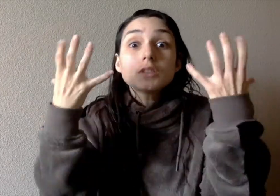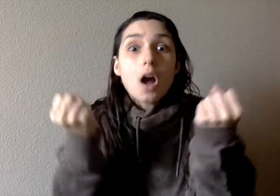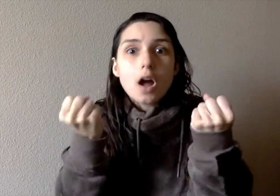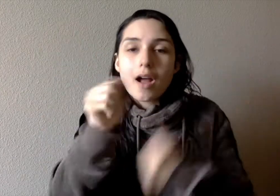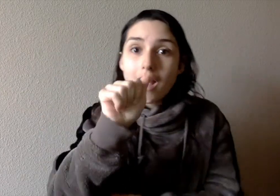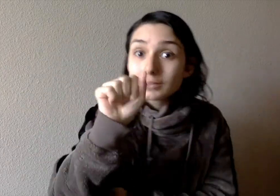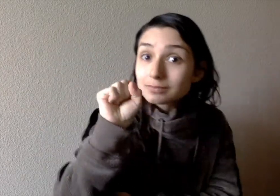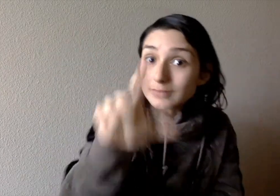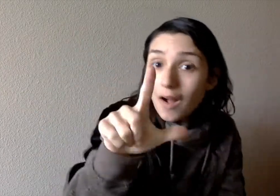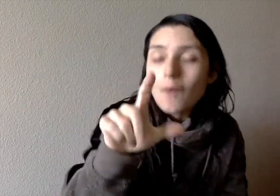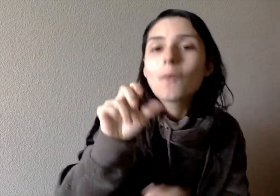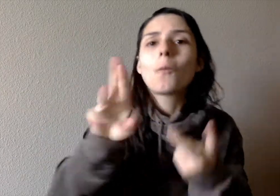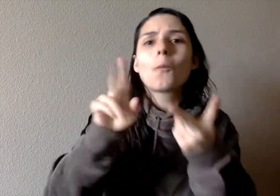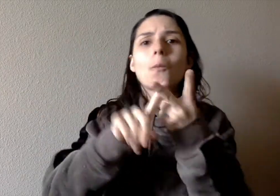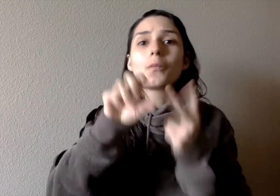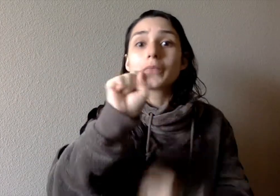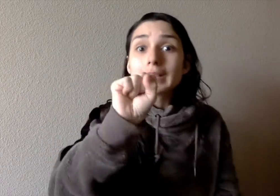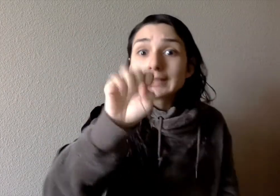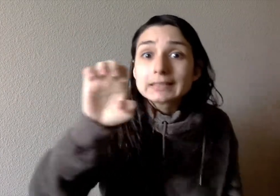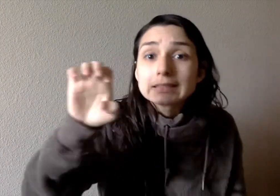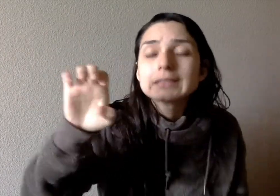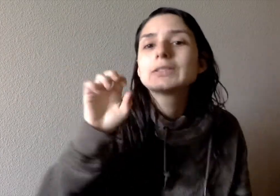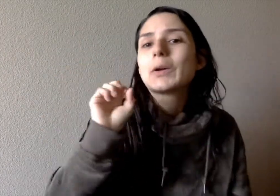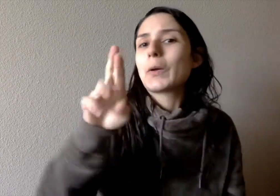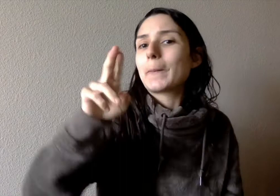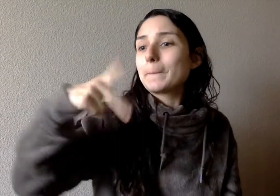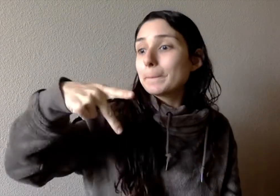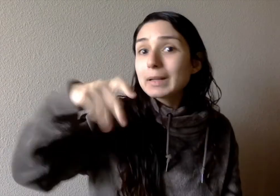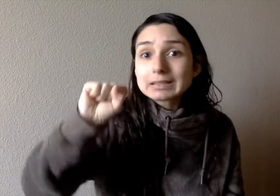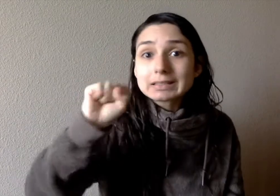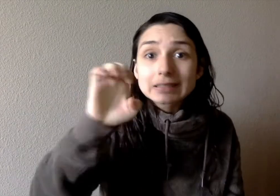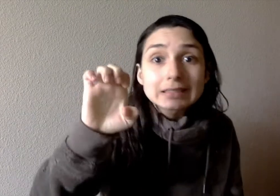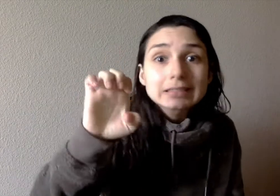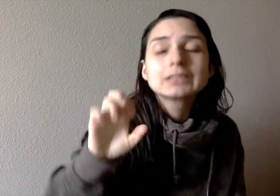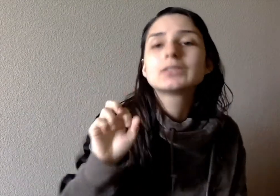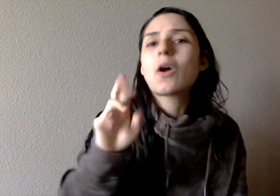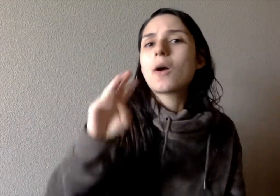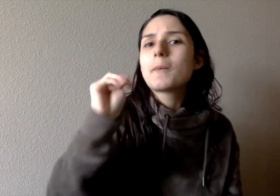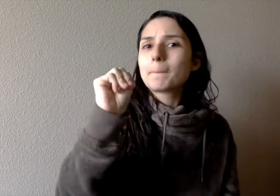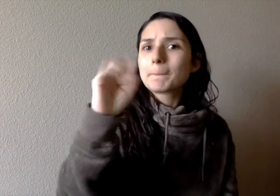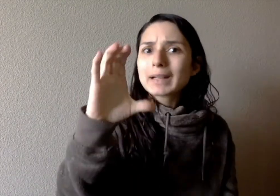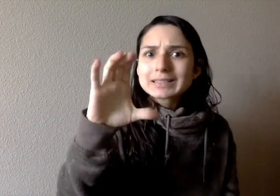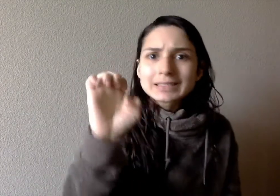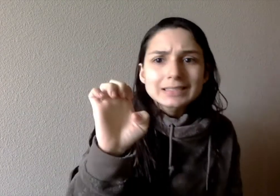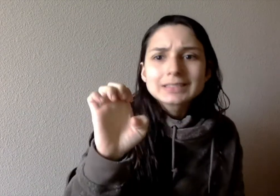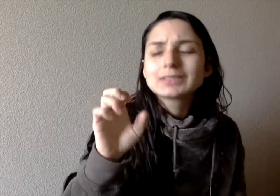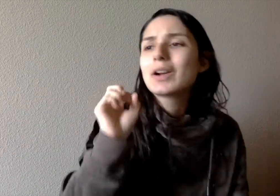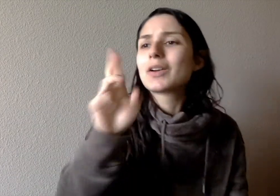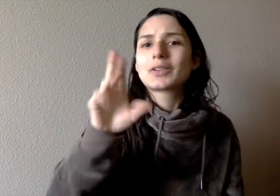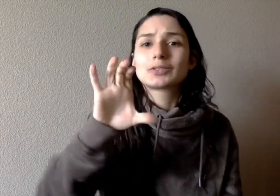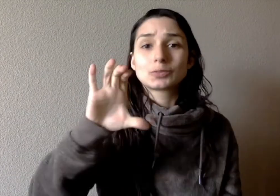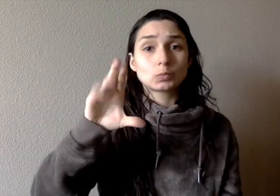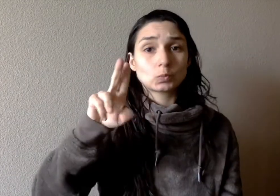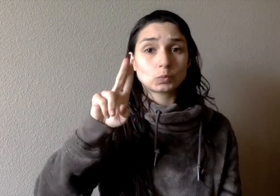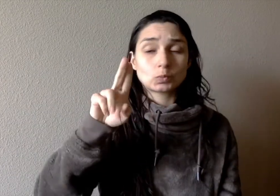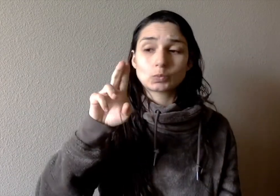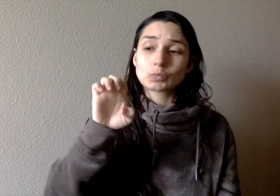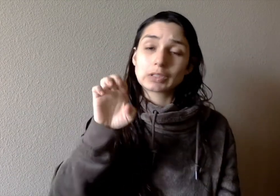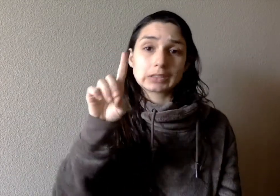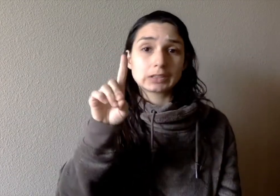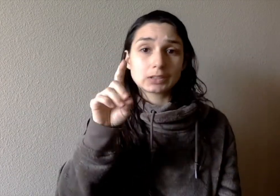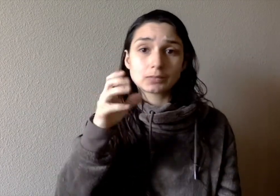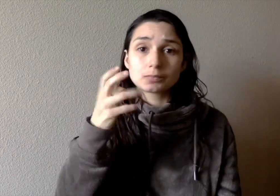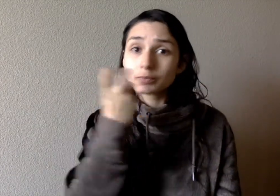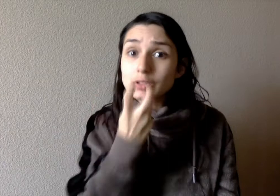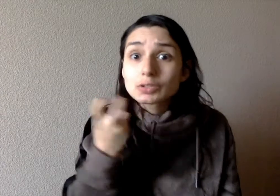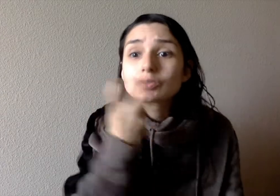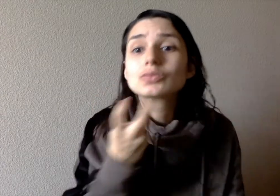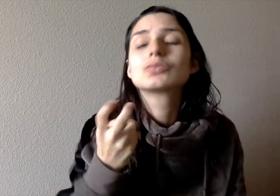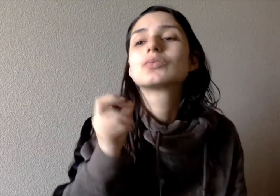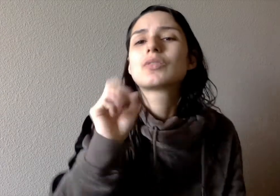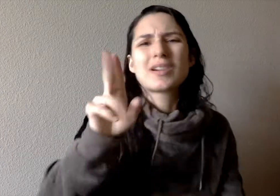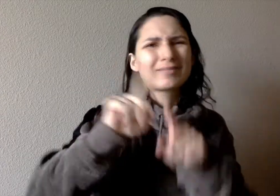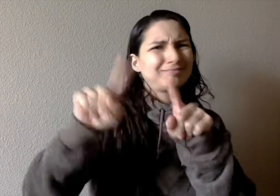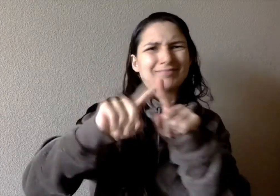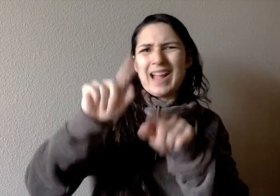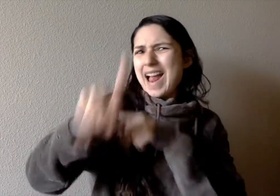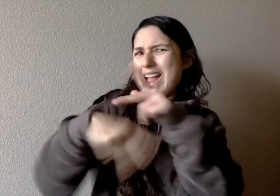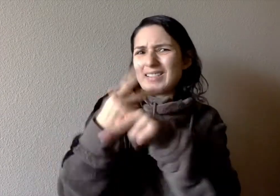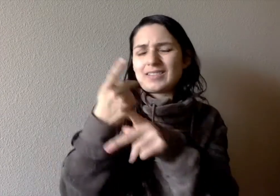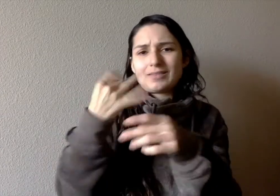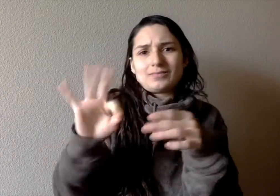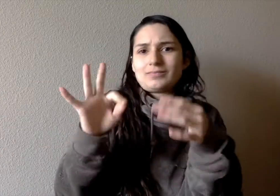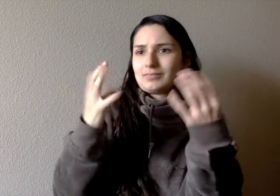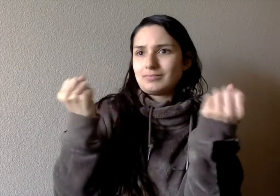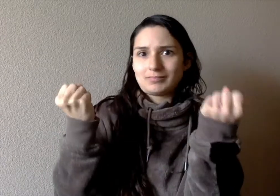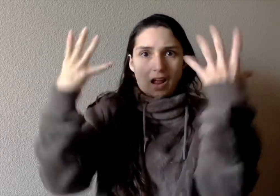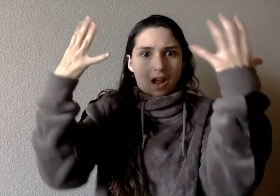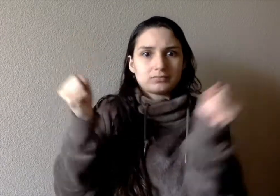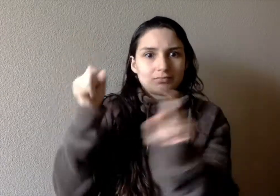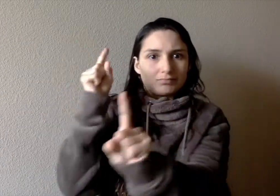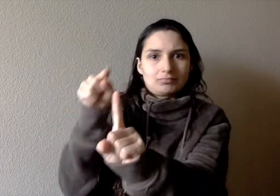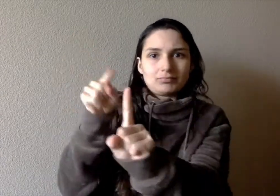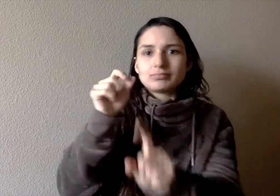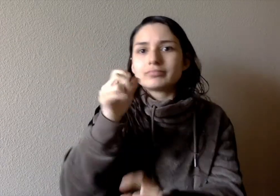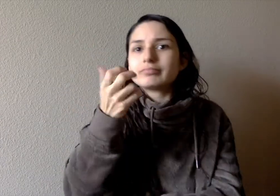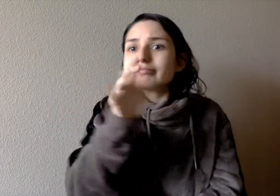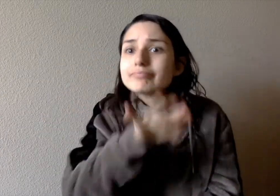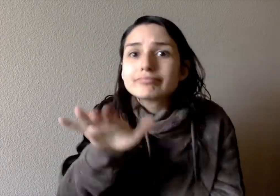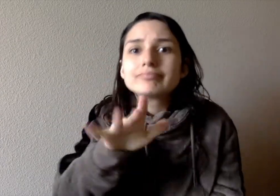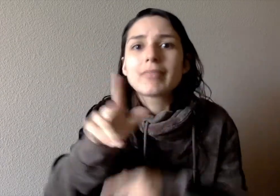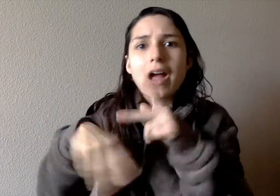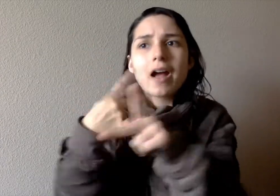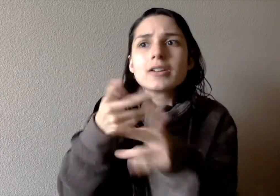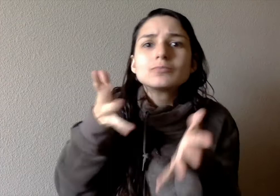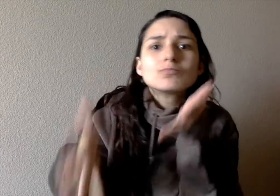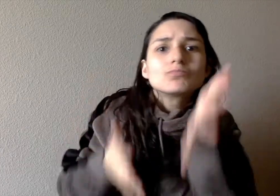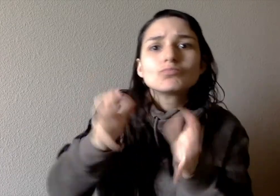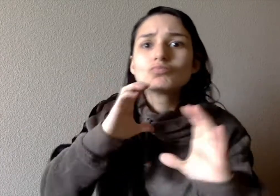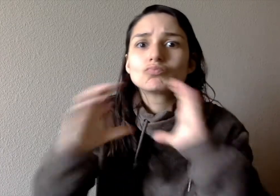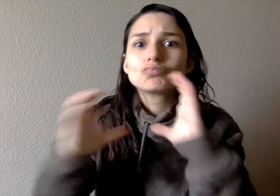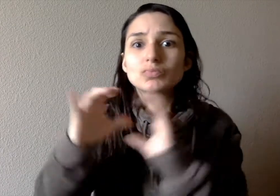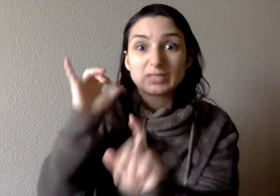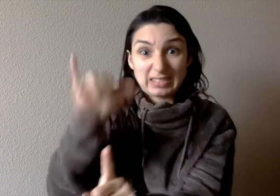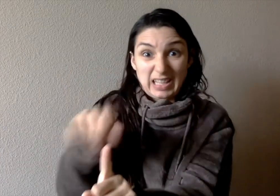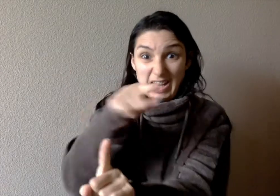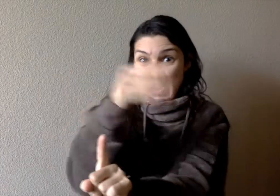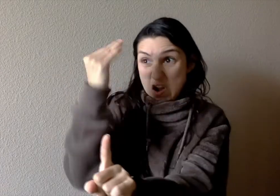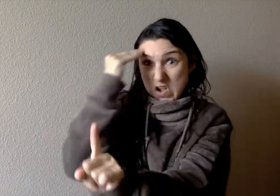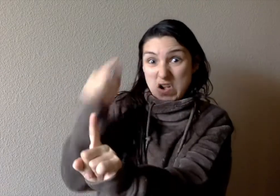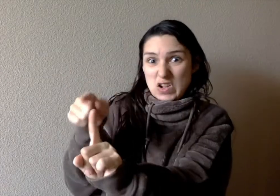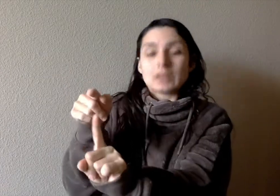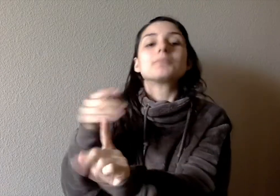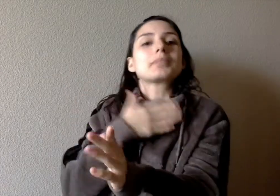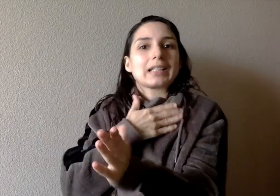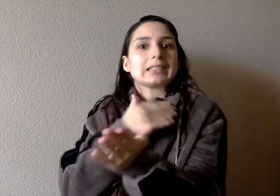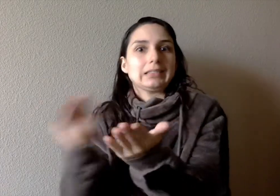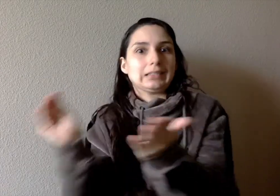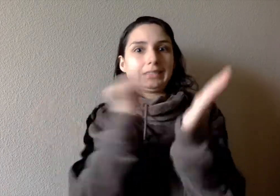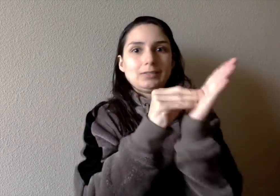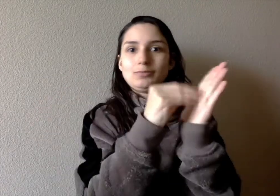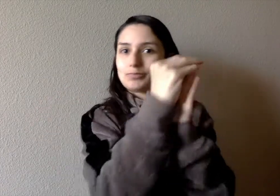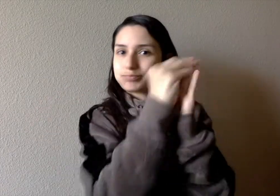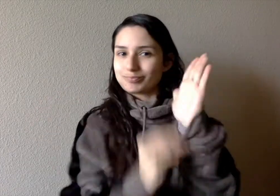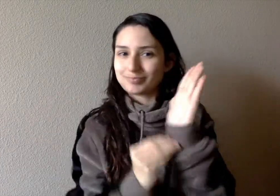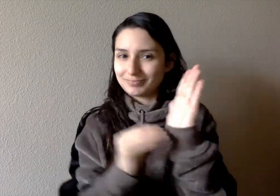(including ASL, SEE, PSE, MCE, Cued speech, and other signed languages or forms of signed communication).